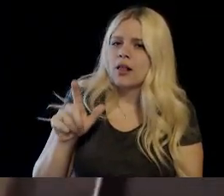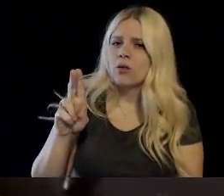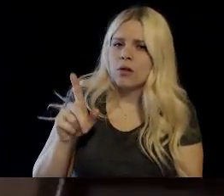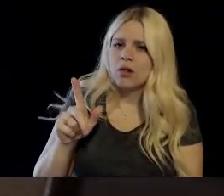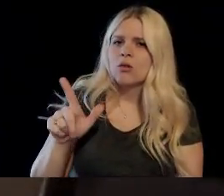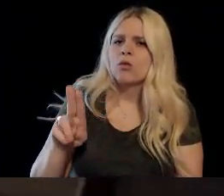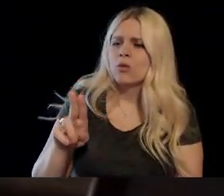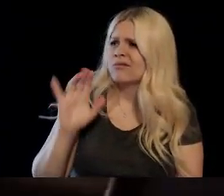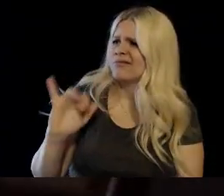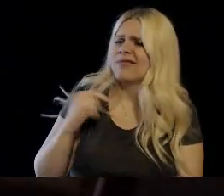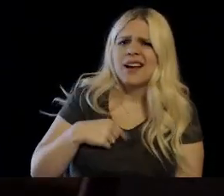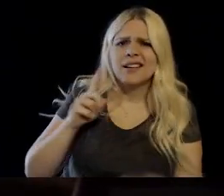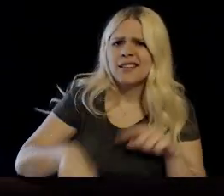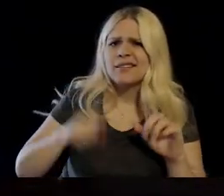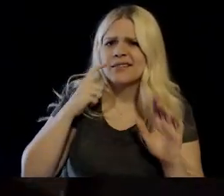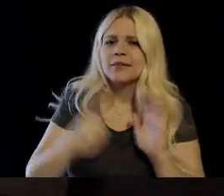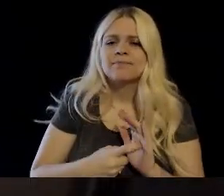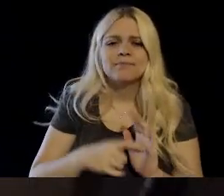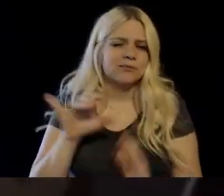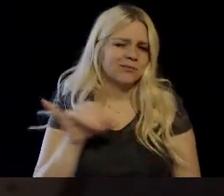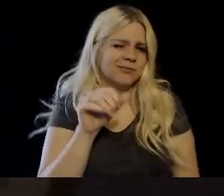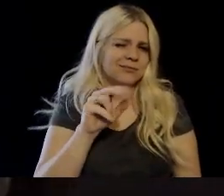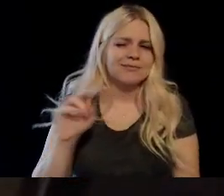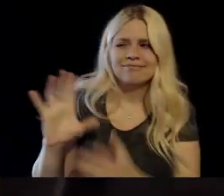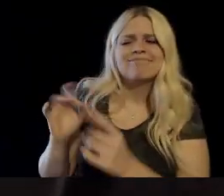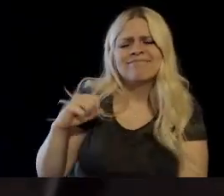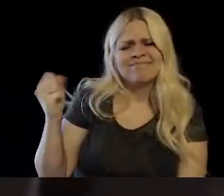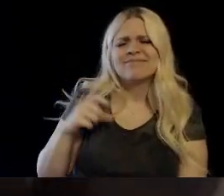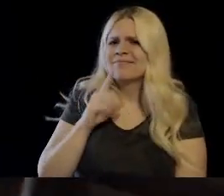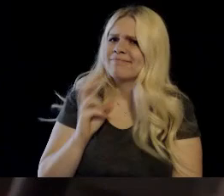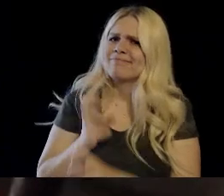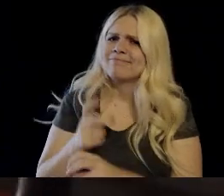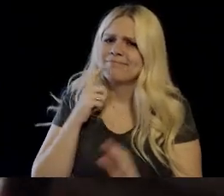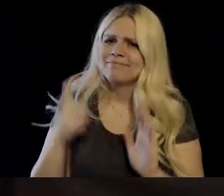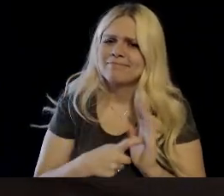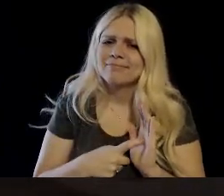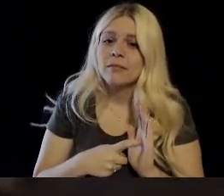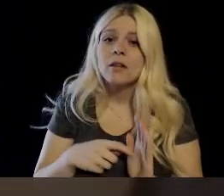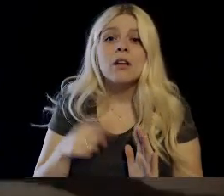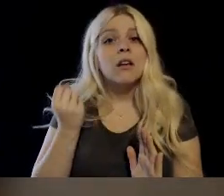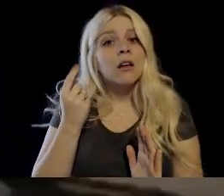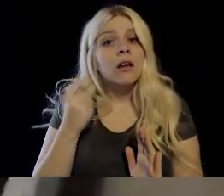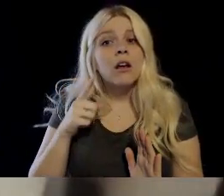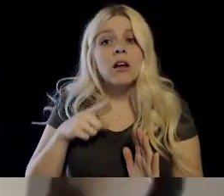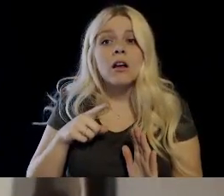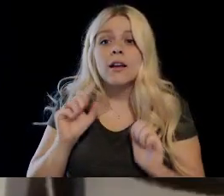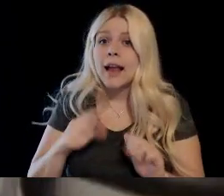Joanne: It is hard to tell. So, their personalities are also different too.